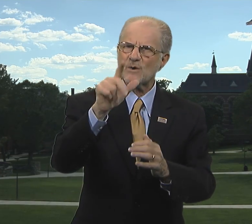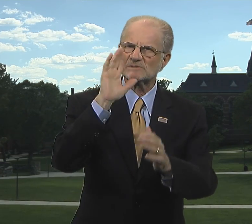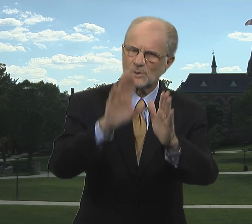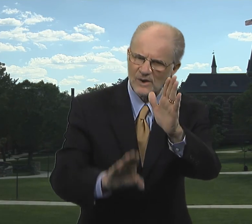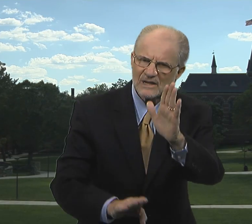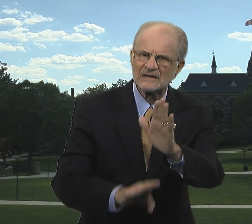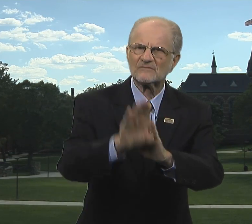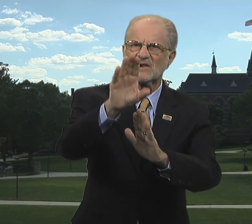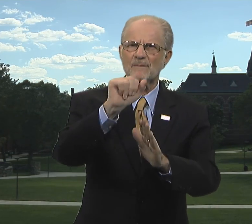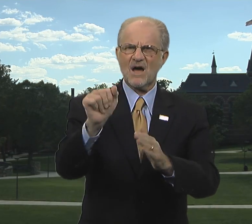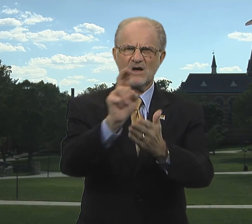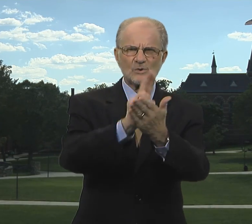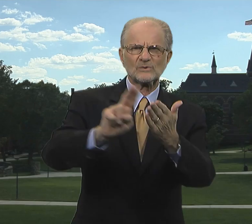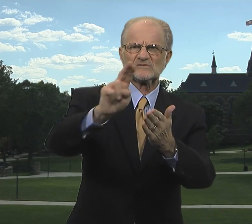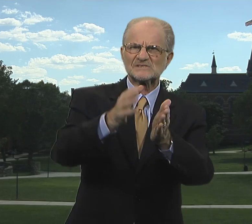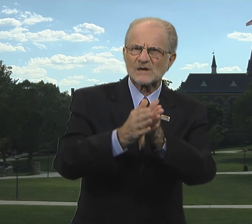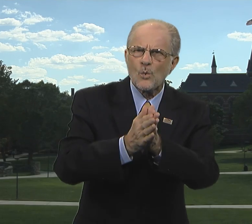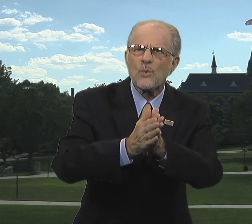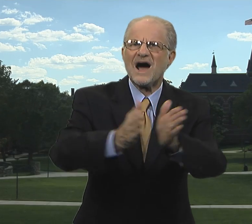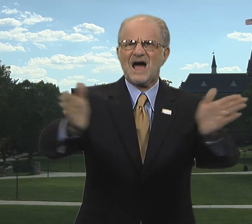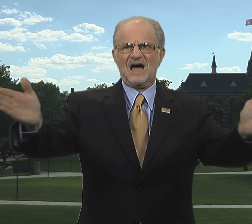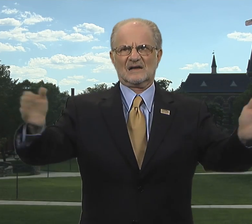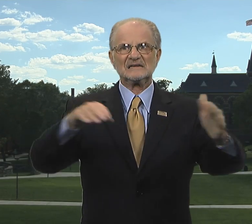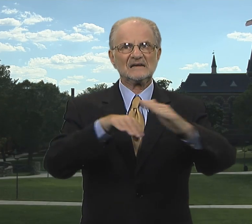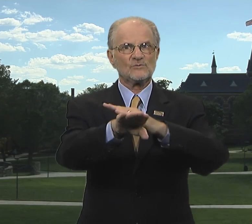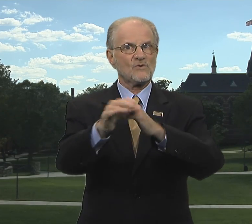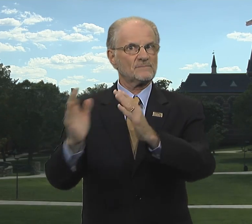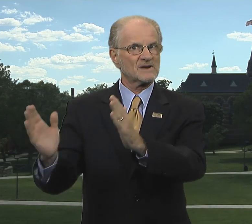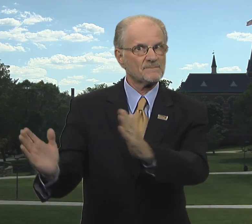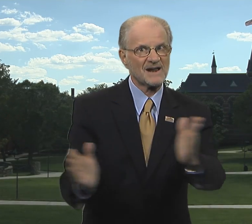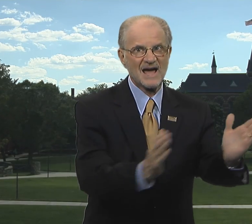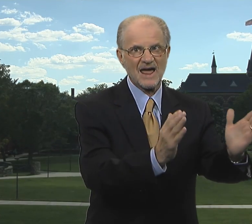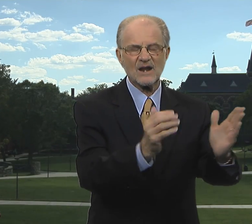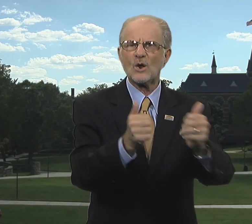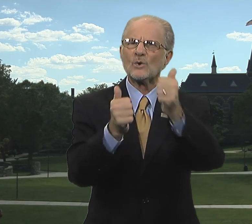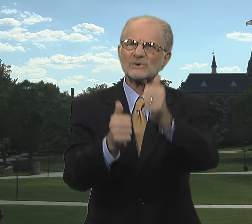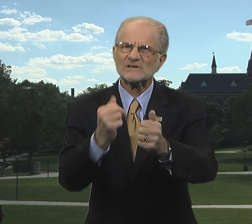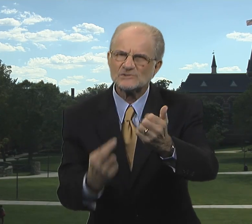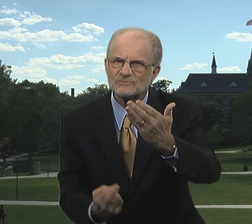The Council will develop a university-wide enrollment plan